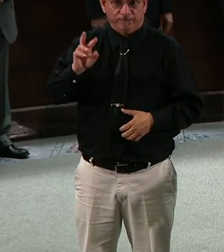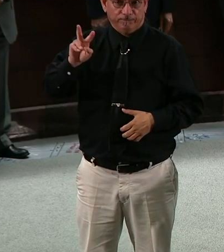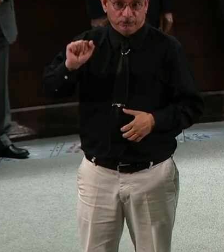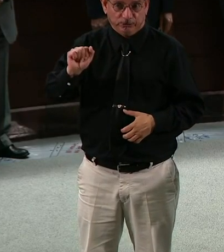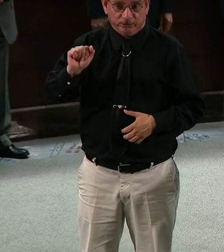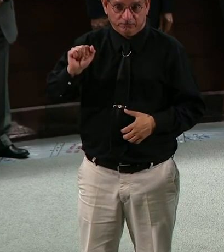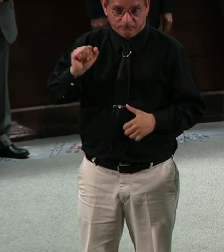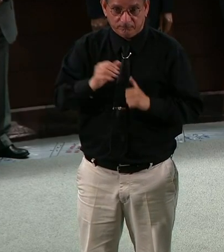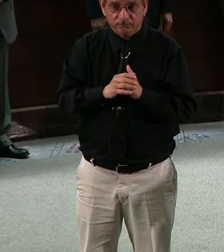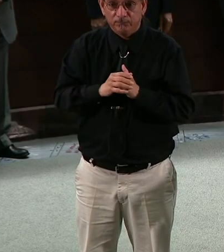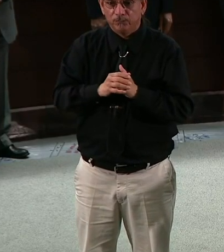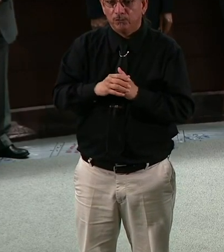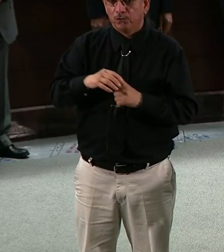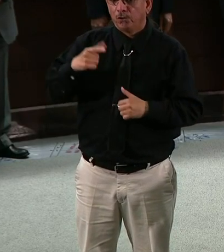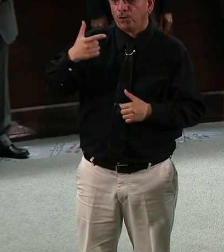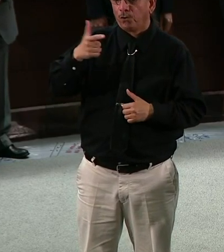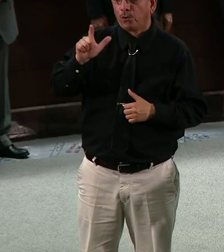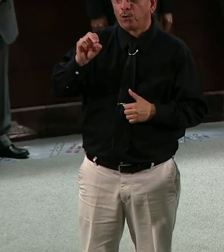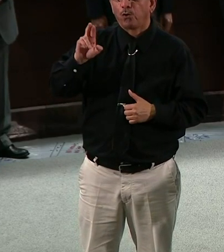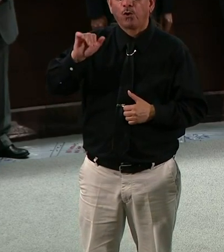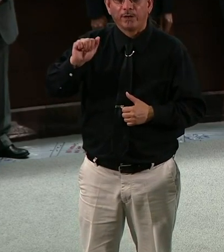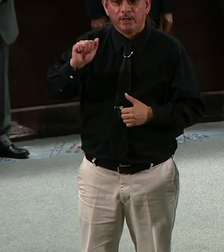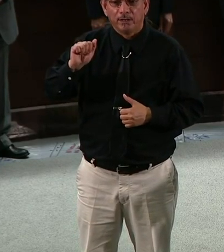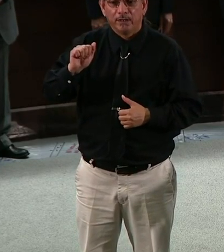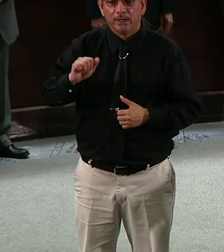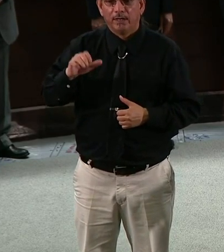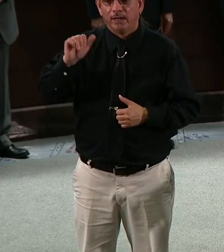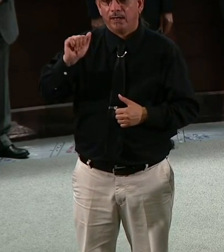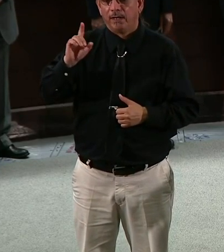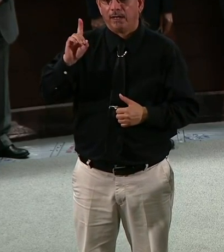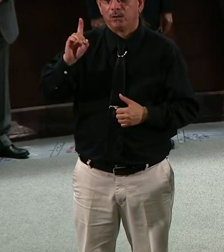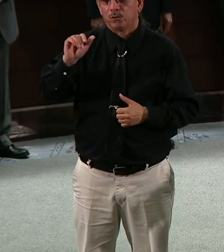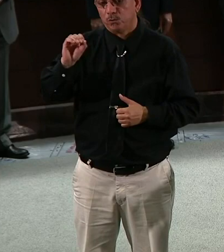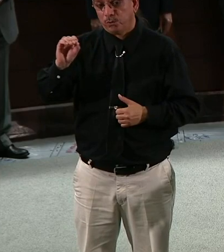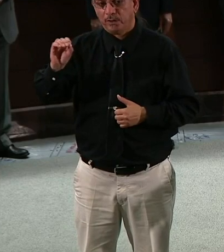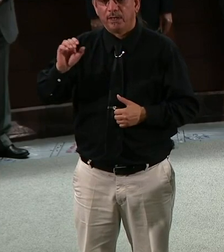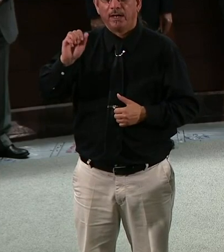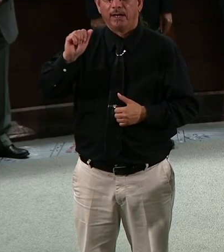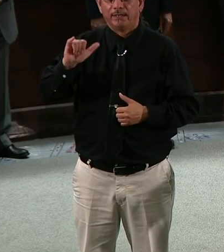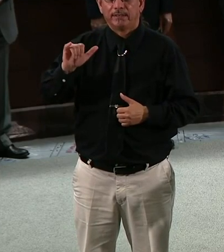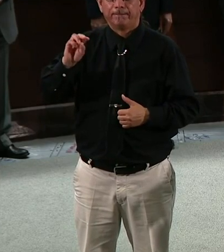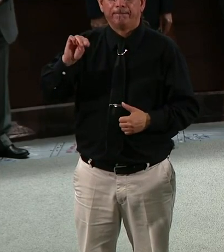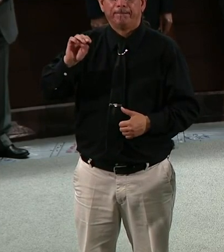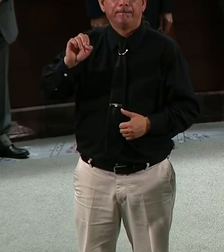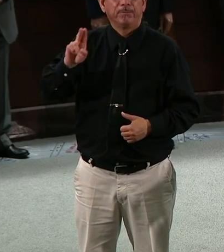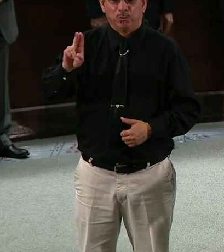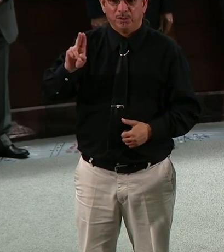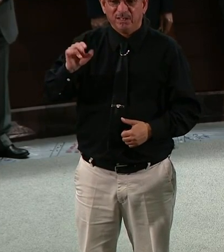AND WITH THE VERIFY ONE OTHER